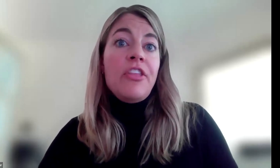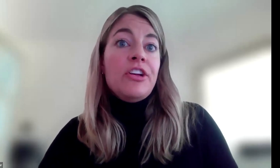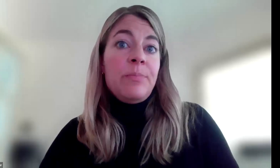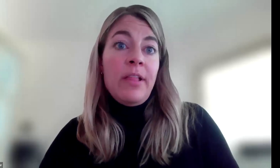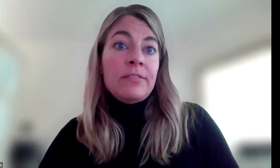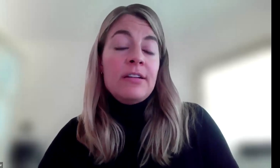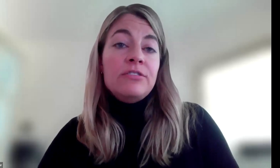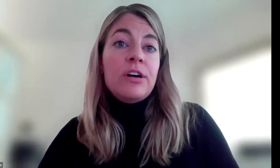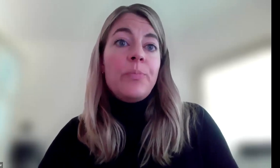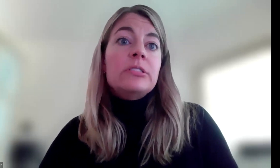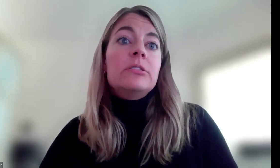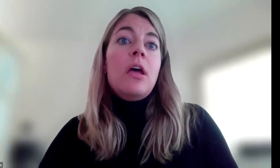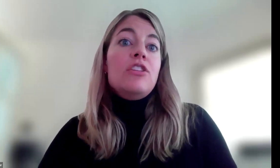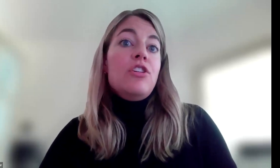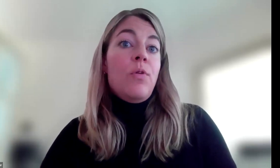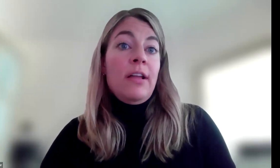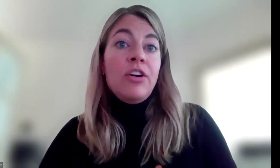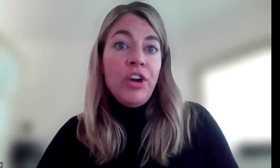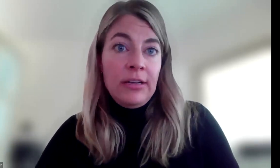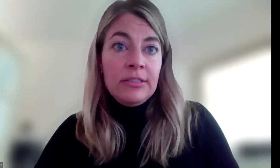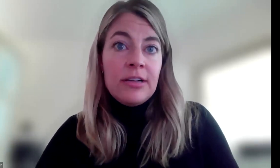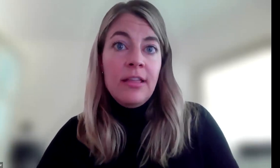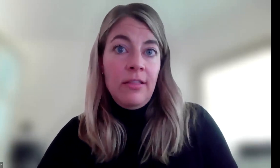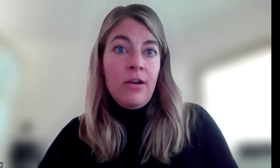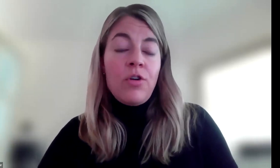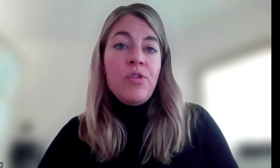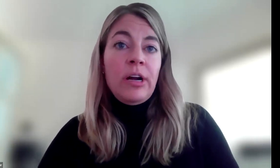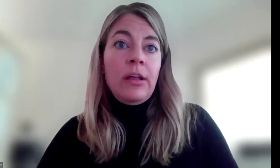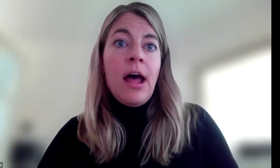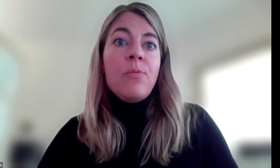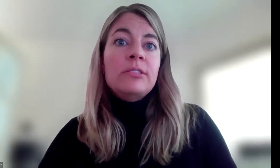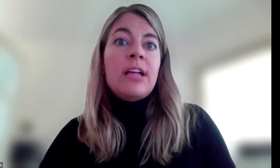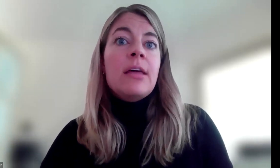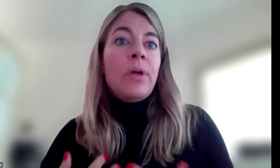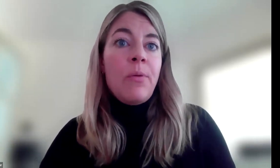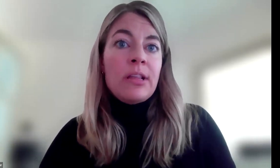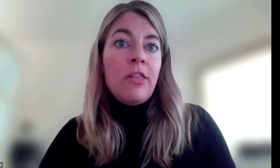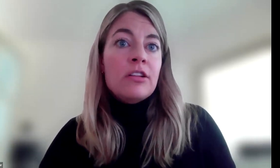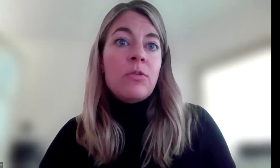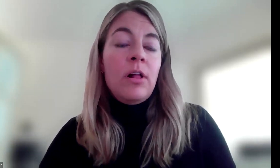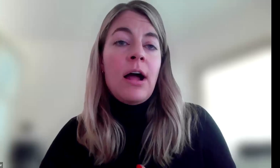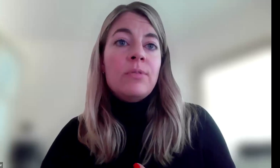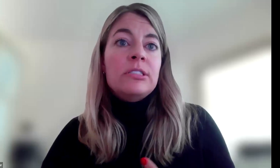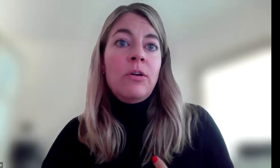attorneys in the legal community. I will say that when I went to law school I was the only deaf student in my class.